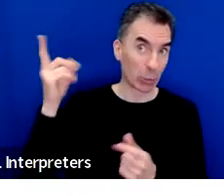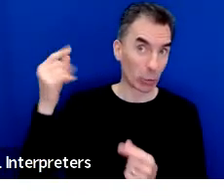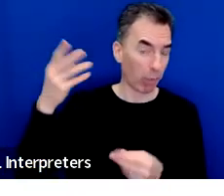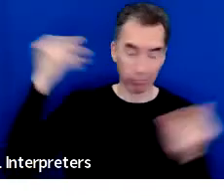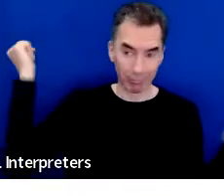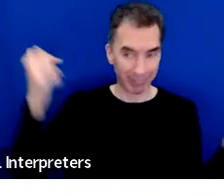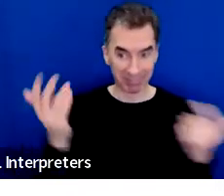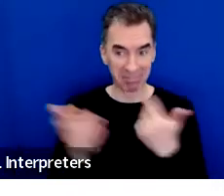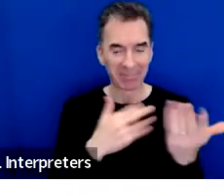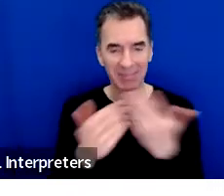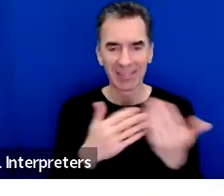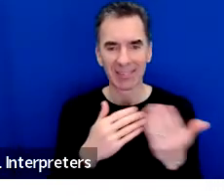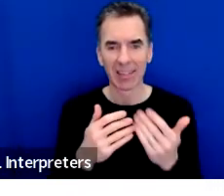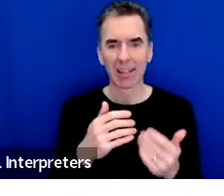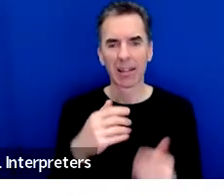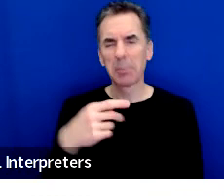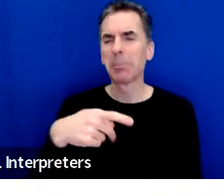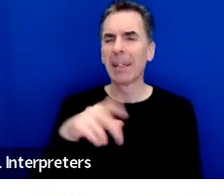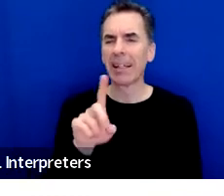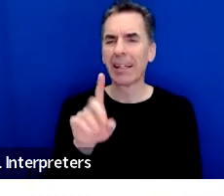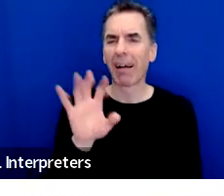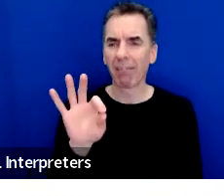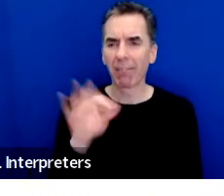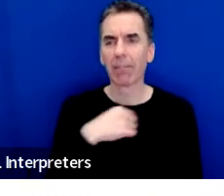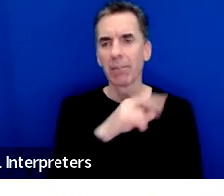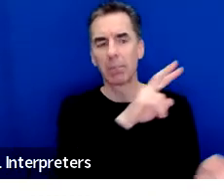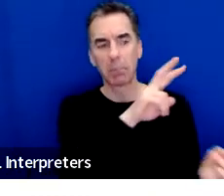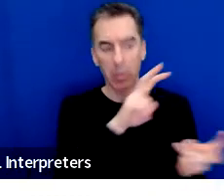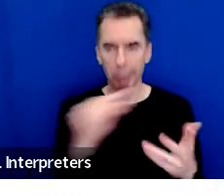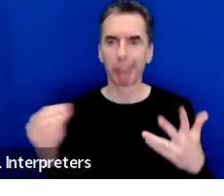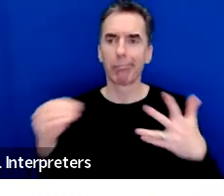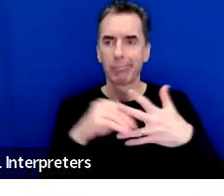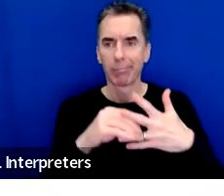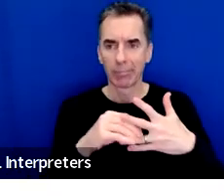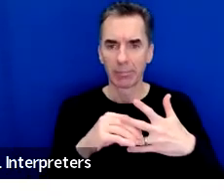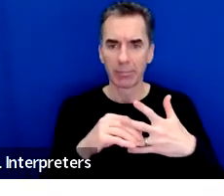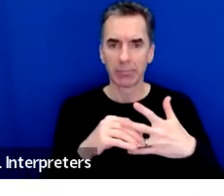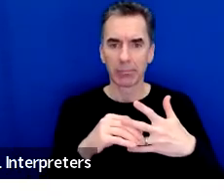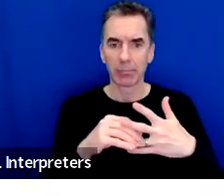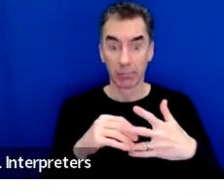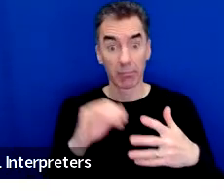but I guess it was a PDF that I pulled it and then I just embedded it in here and it is quite long, 40 pages long,